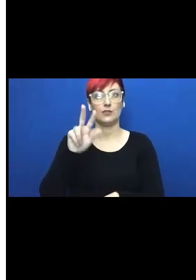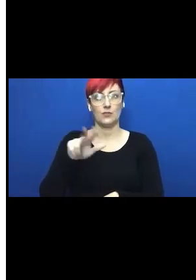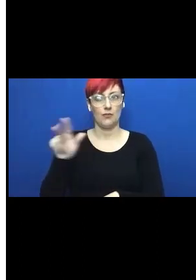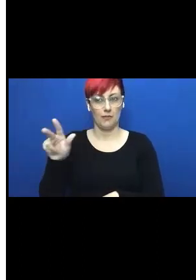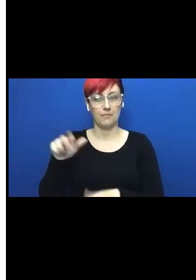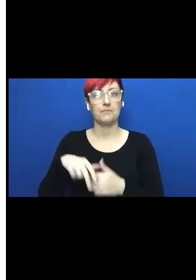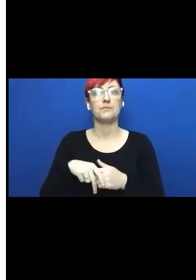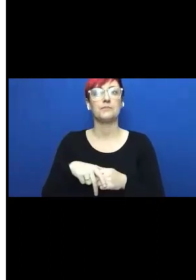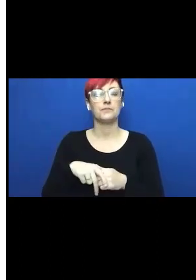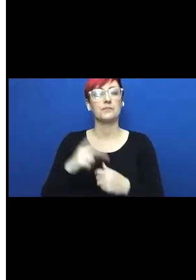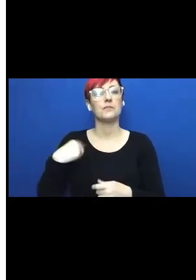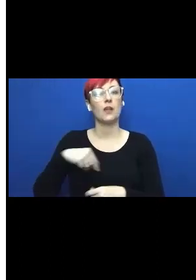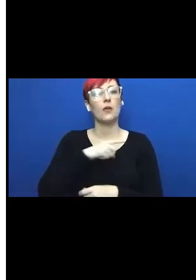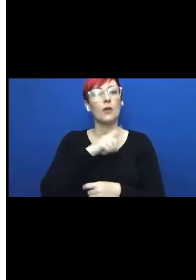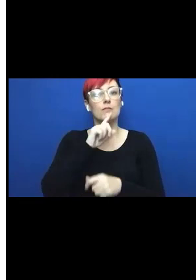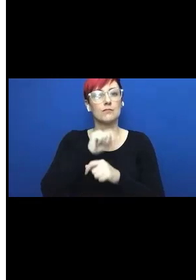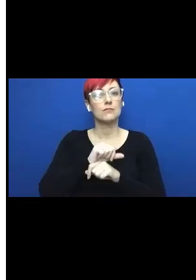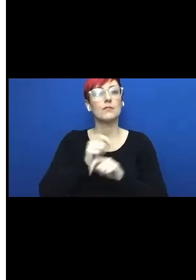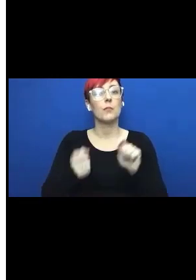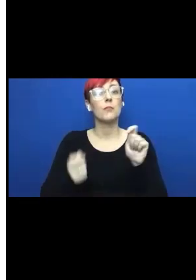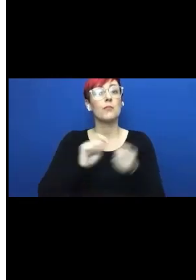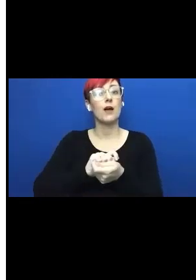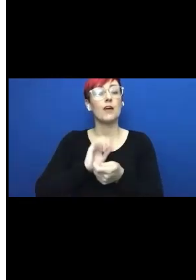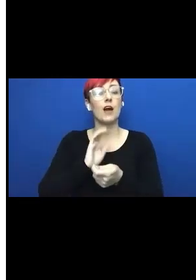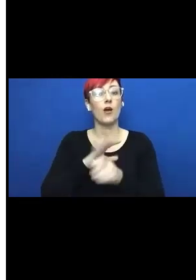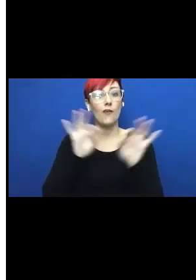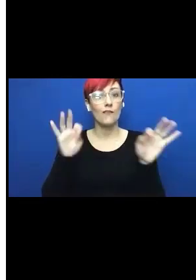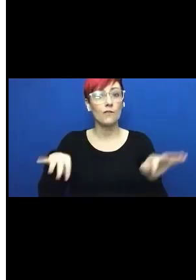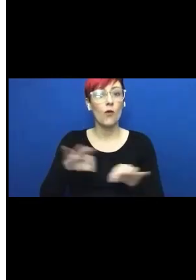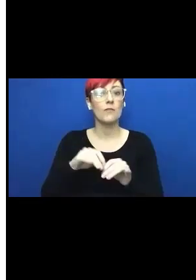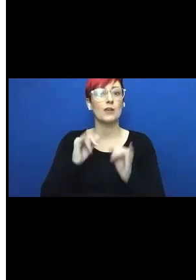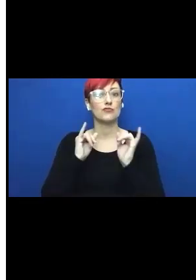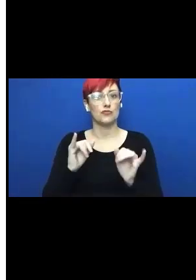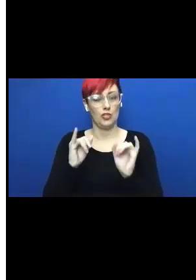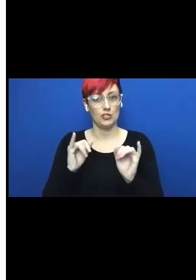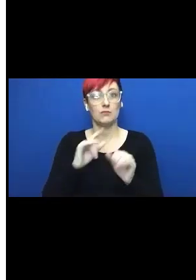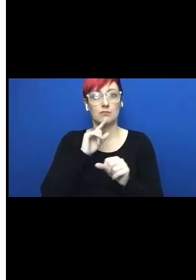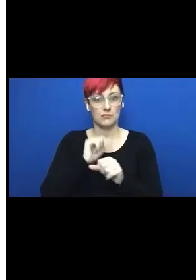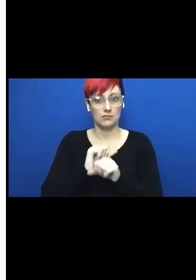we've actually modified our forms and instructions that literally embody the principles